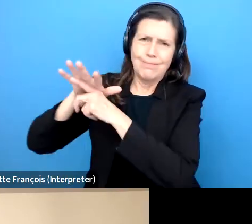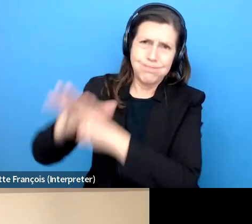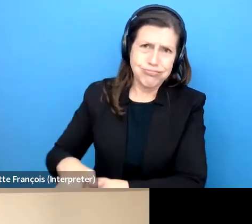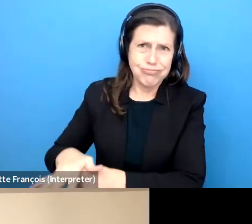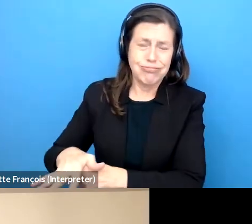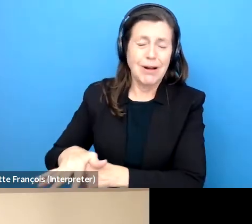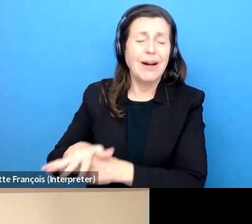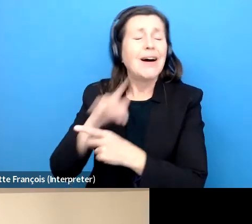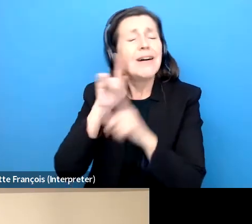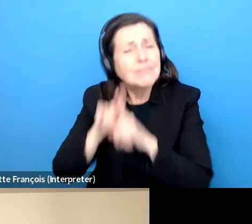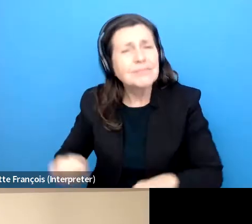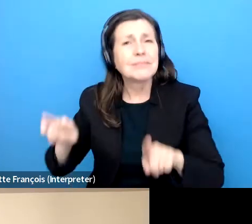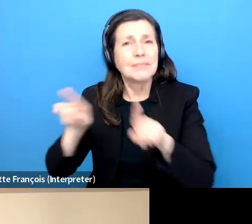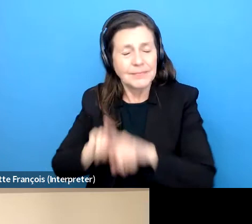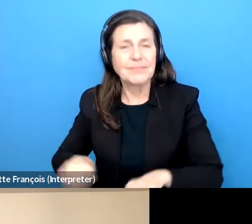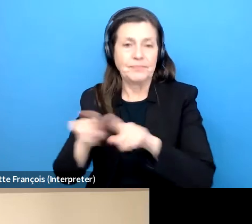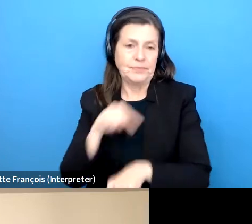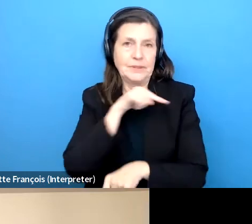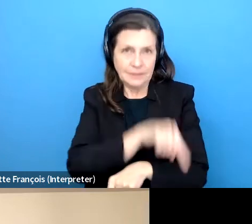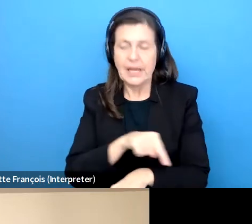to commit the trafficking crime,